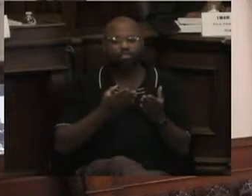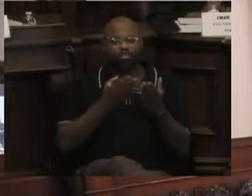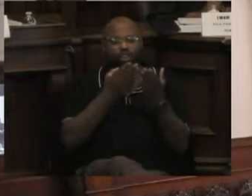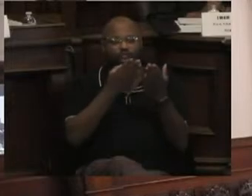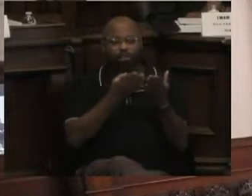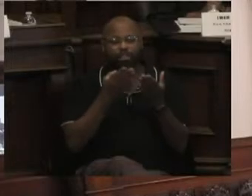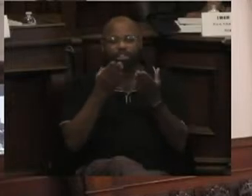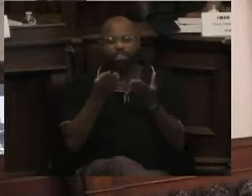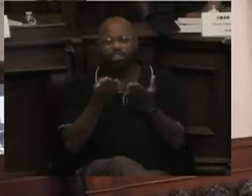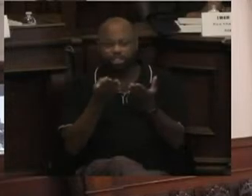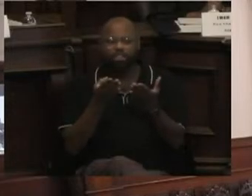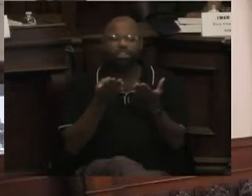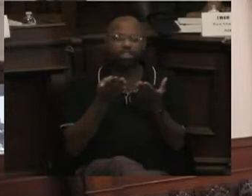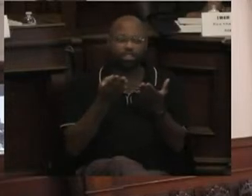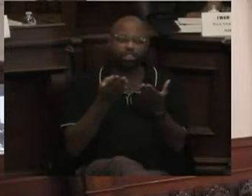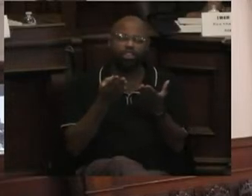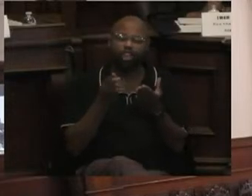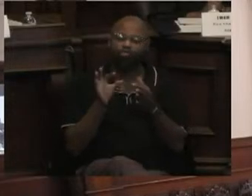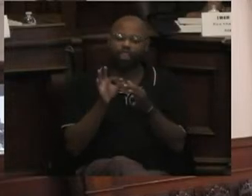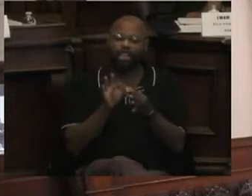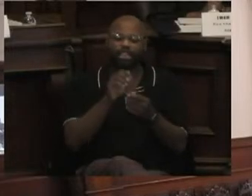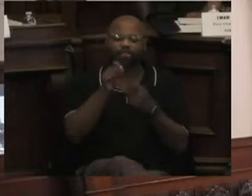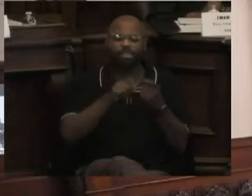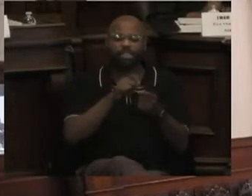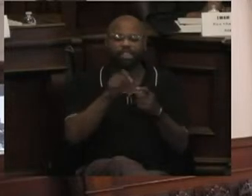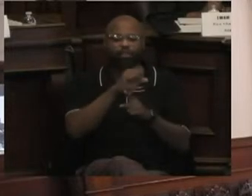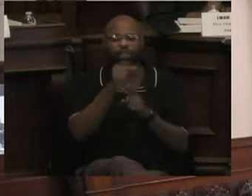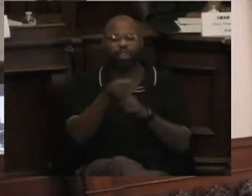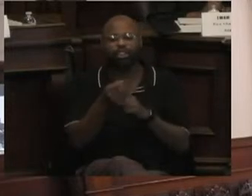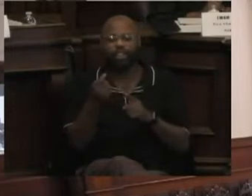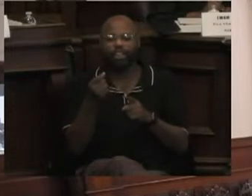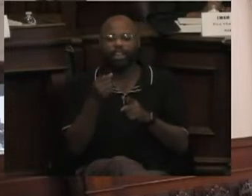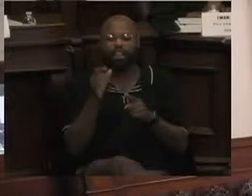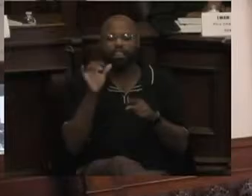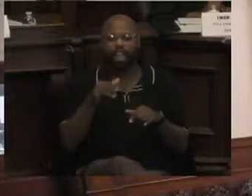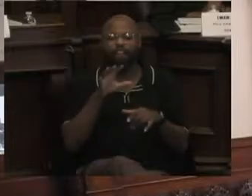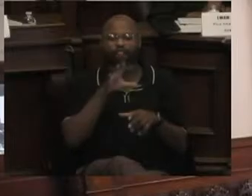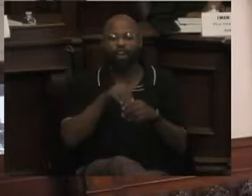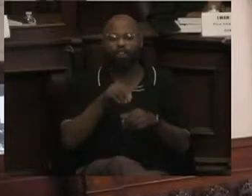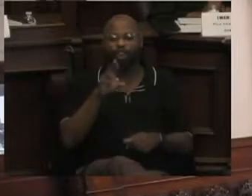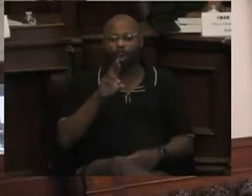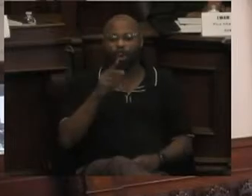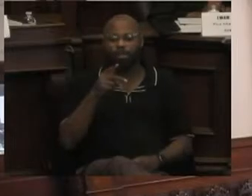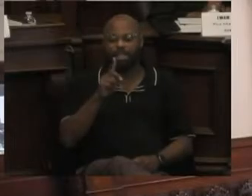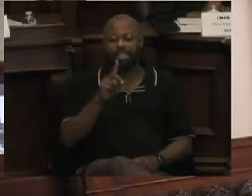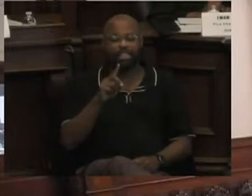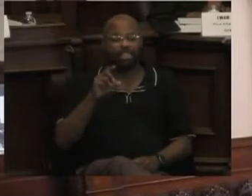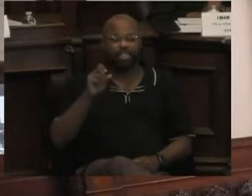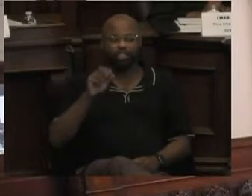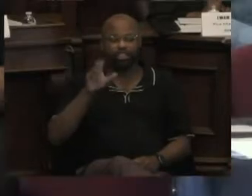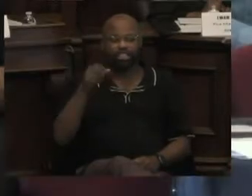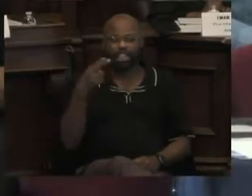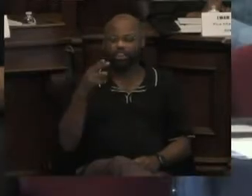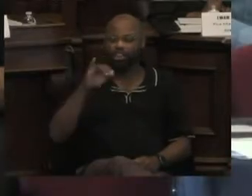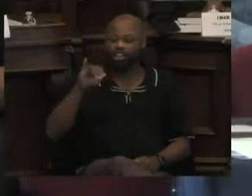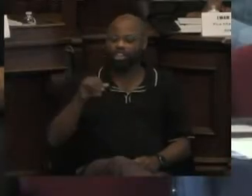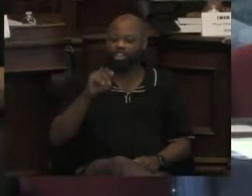right from our charter around making recommendations relative